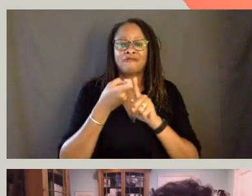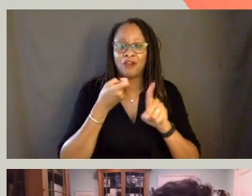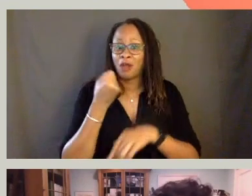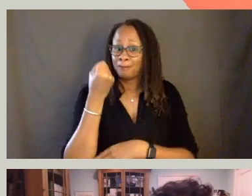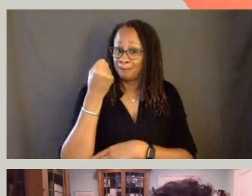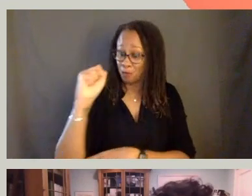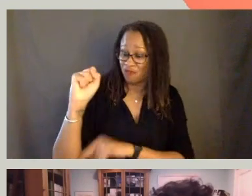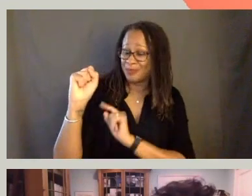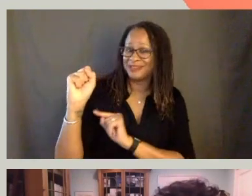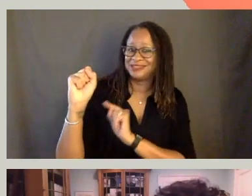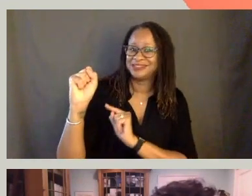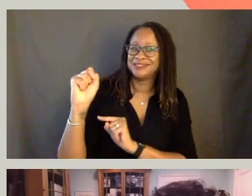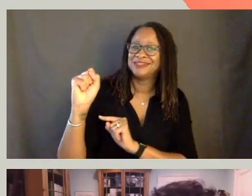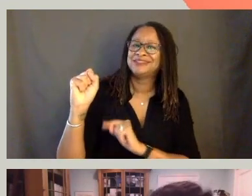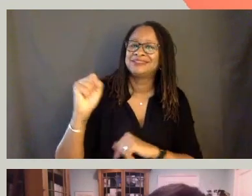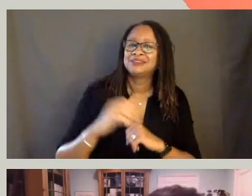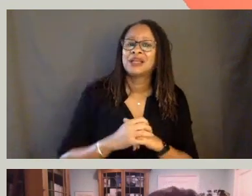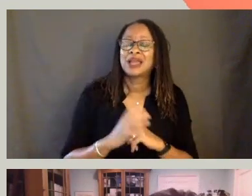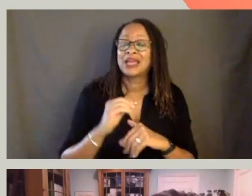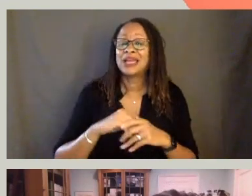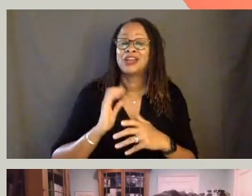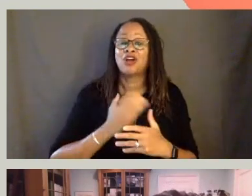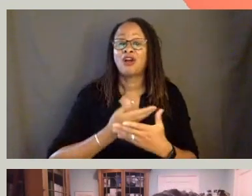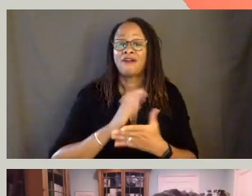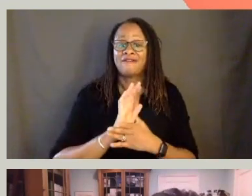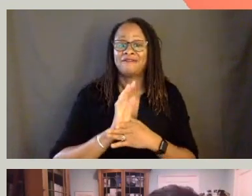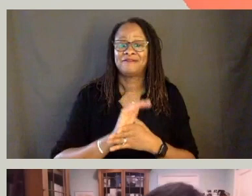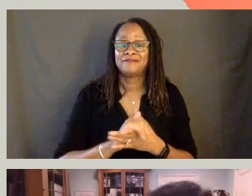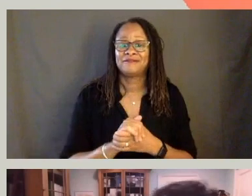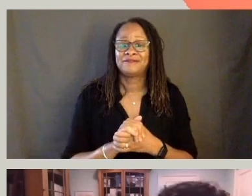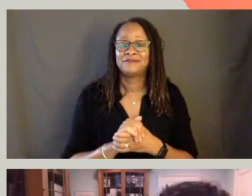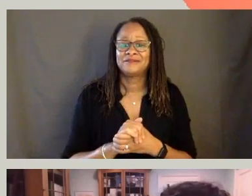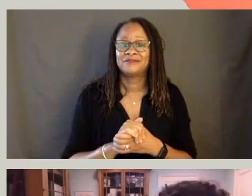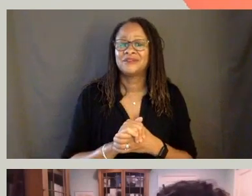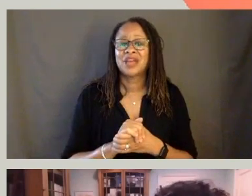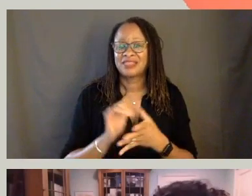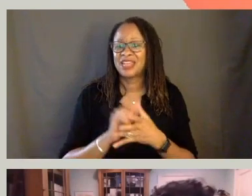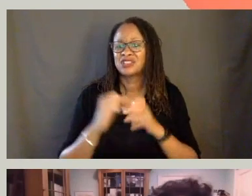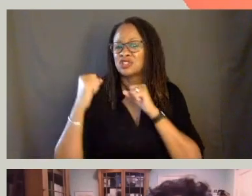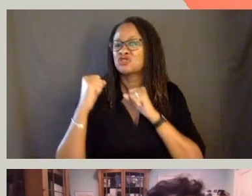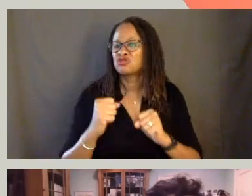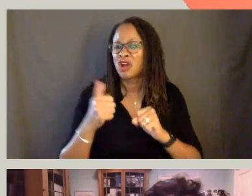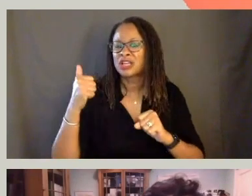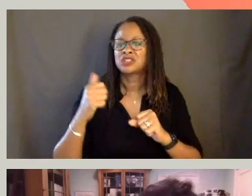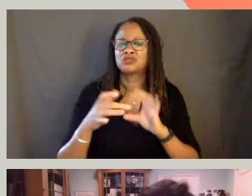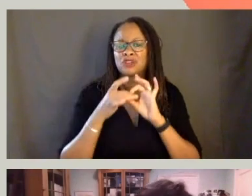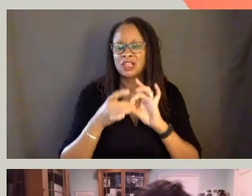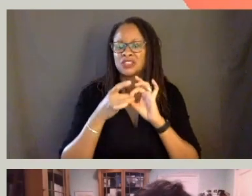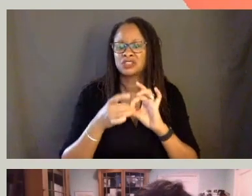And, in our film, I would say that that's the strongest relationship on the organizers